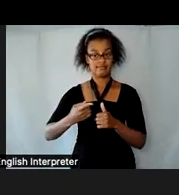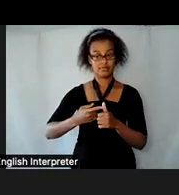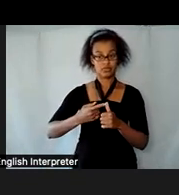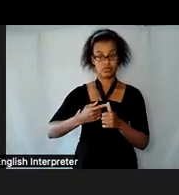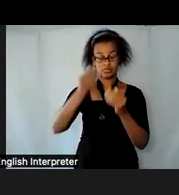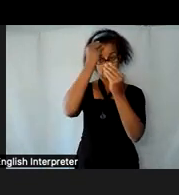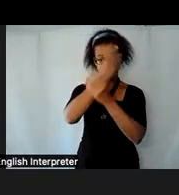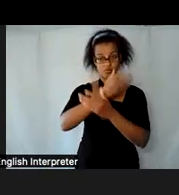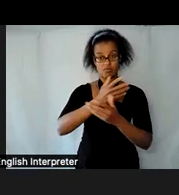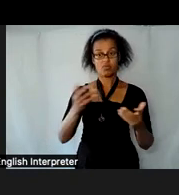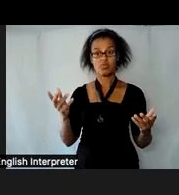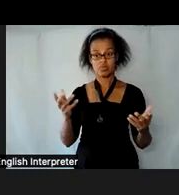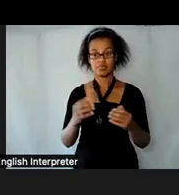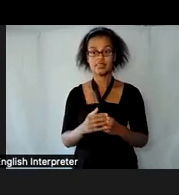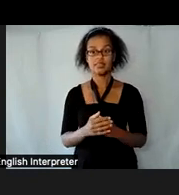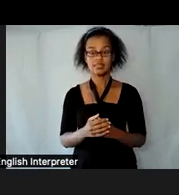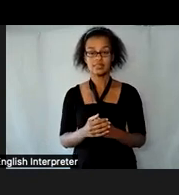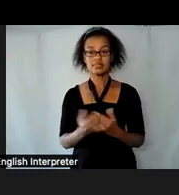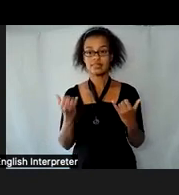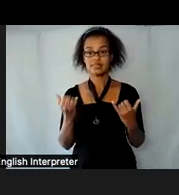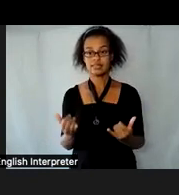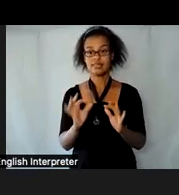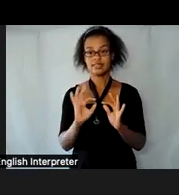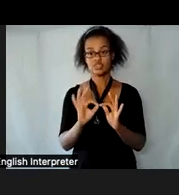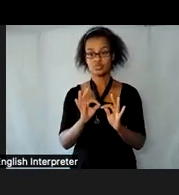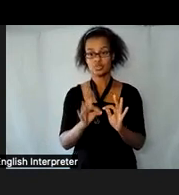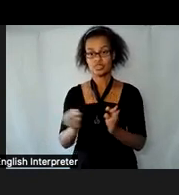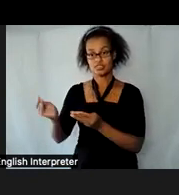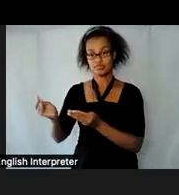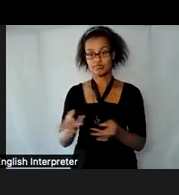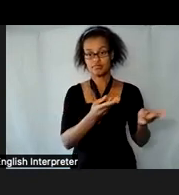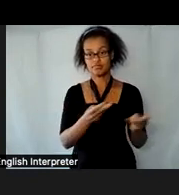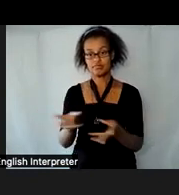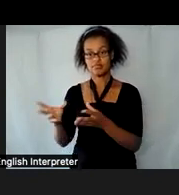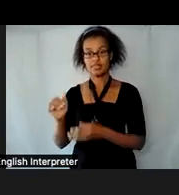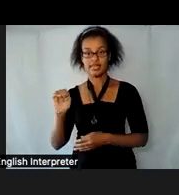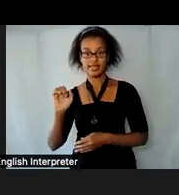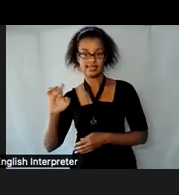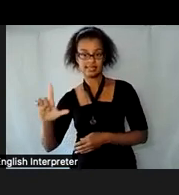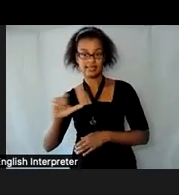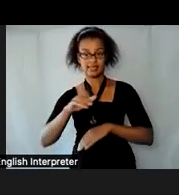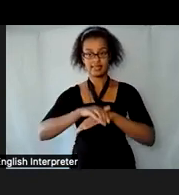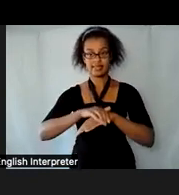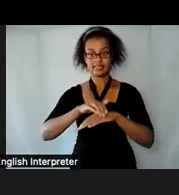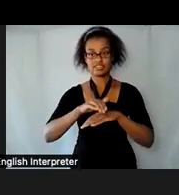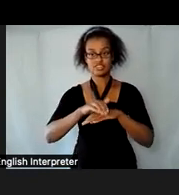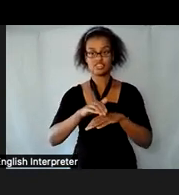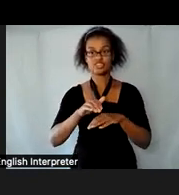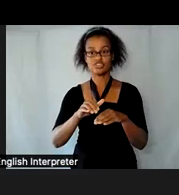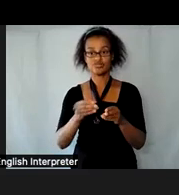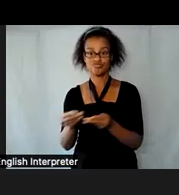we have ASL interpretation that is available for the entirety of the session to the right